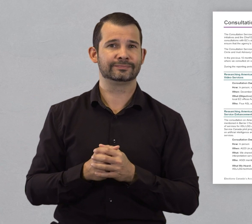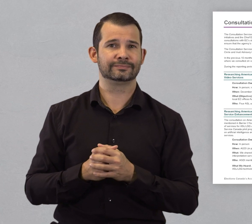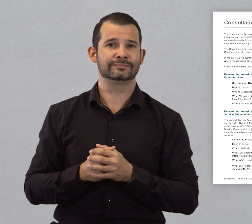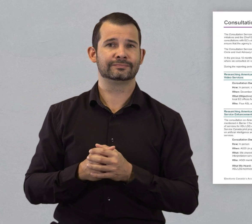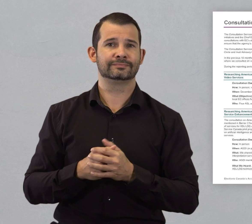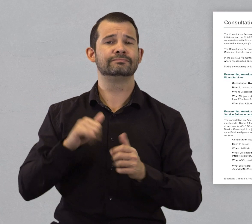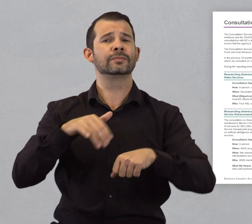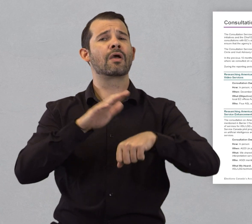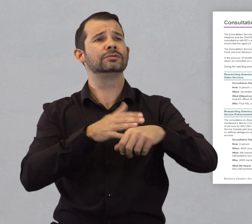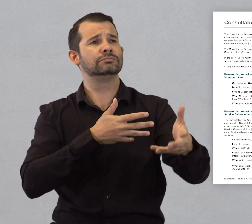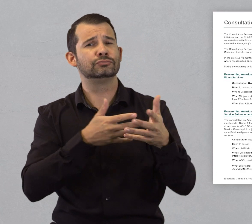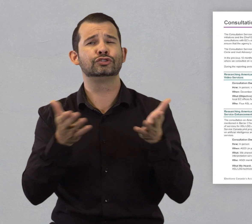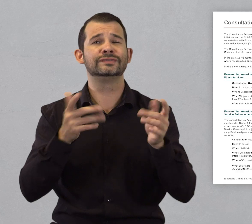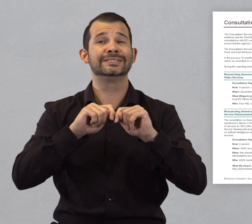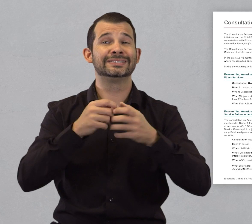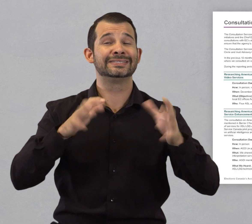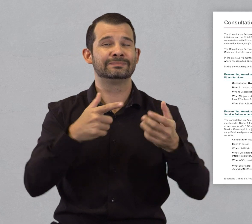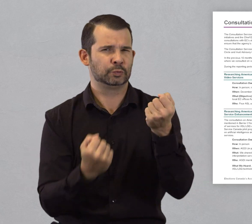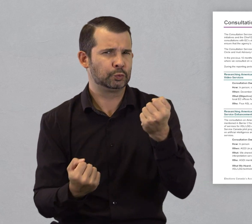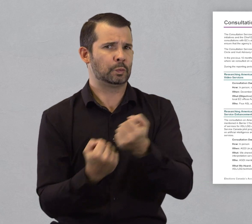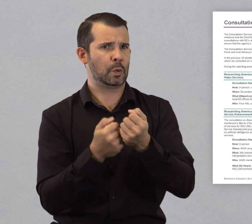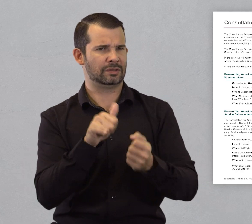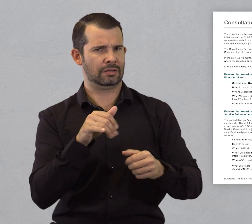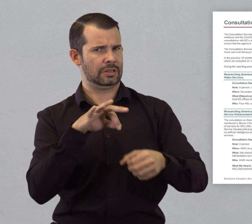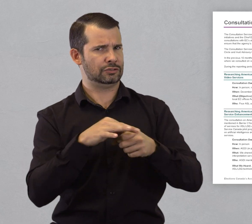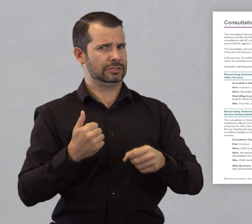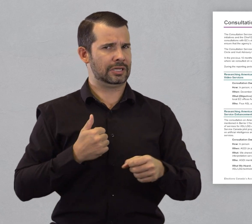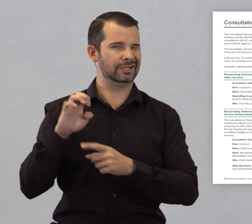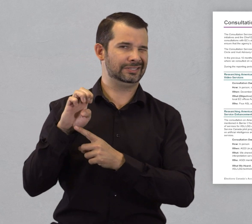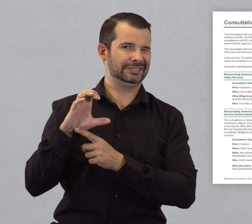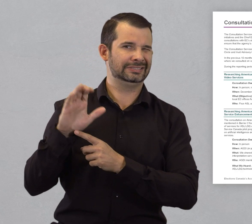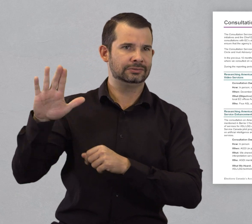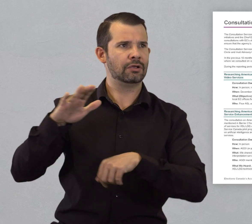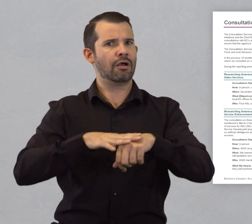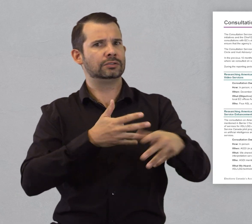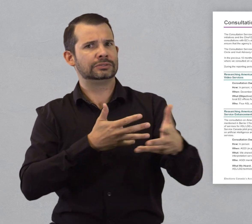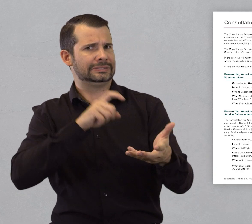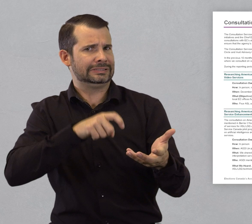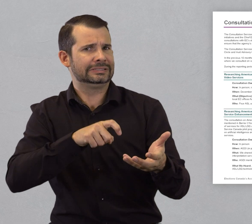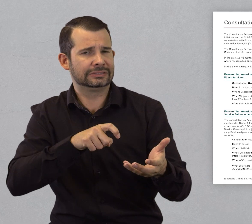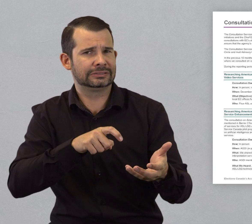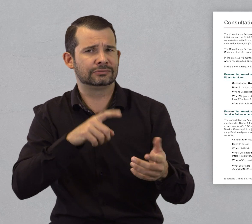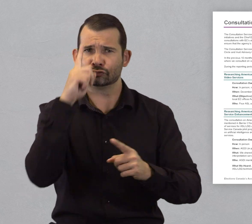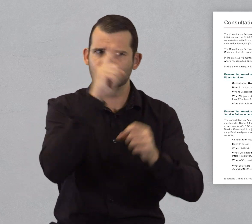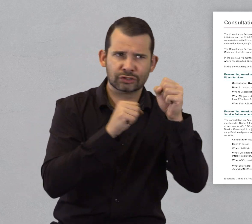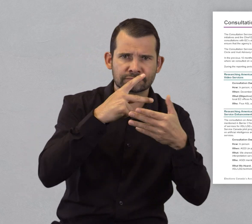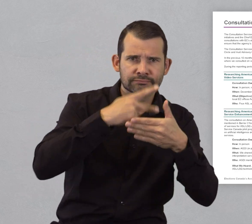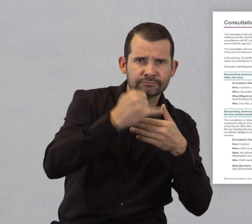The Consultation Services team supports Elections Canada’s (EC’s) consultation needs,